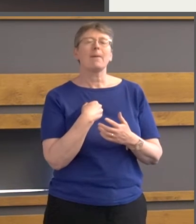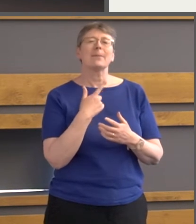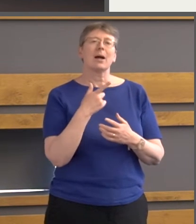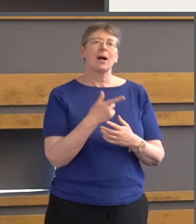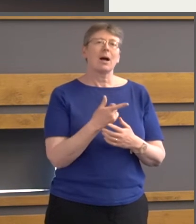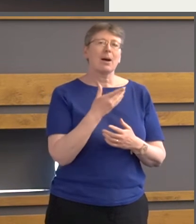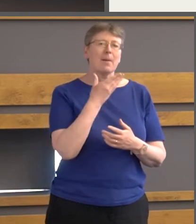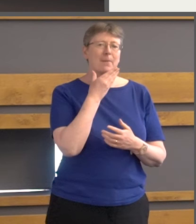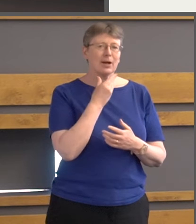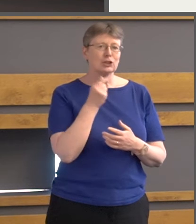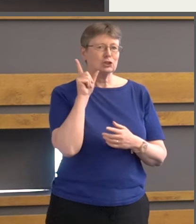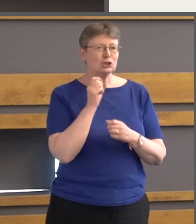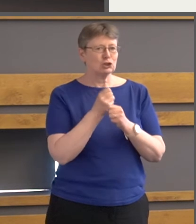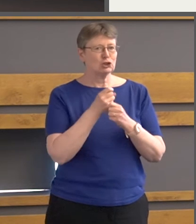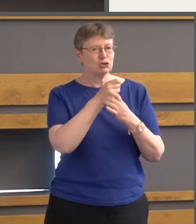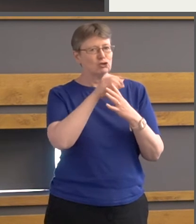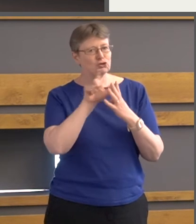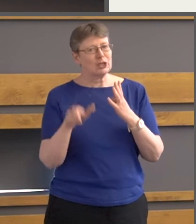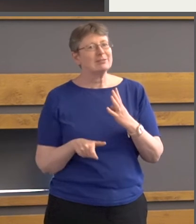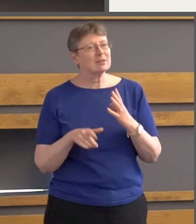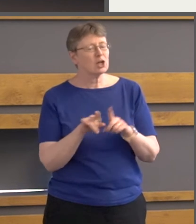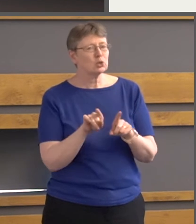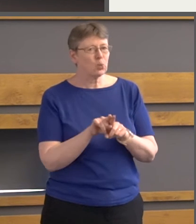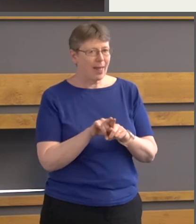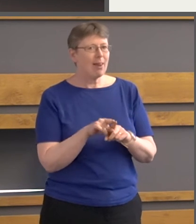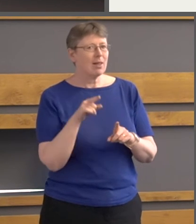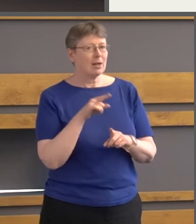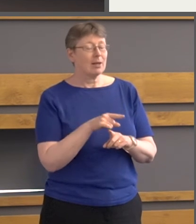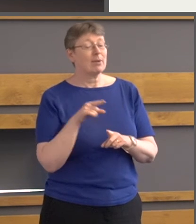Swapnaa, in your work, because the Ganga is feminine.